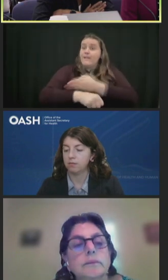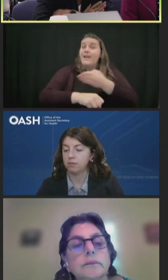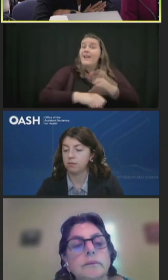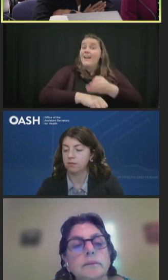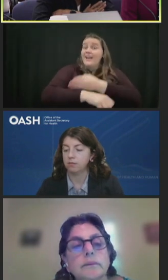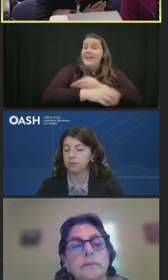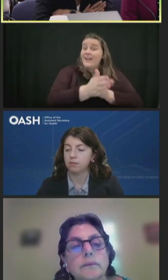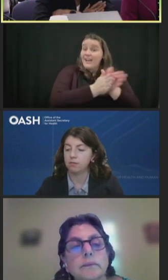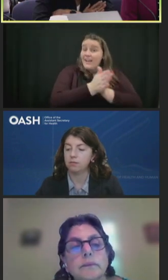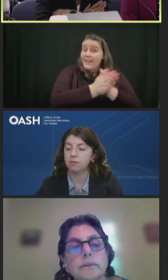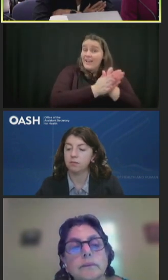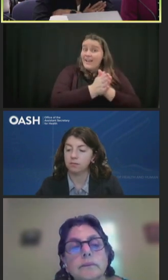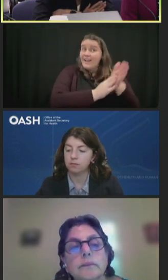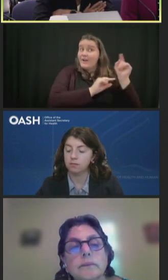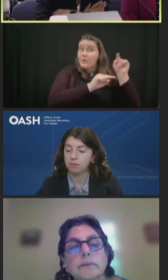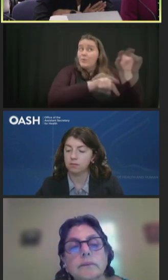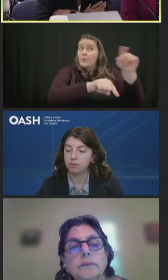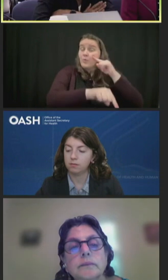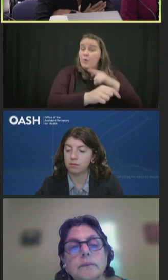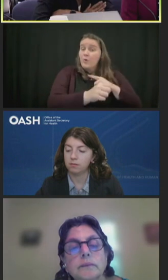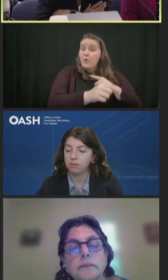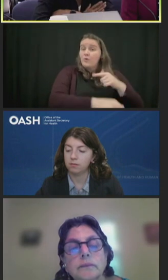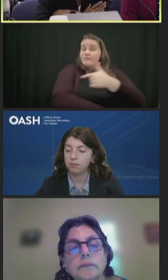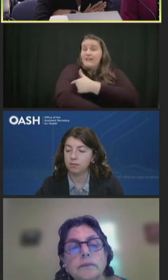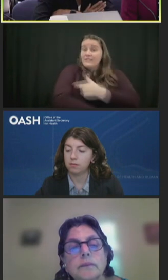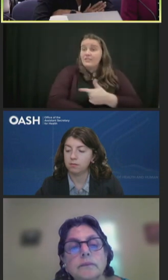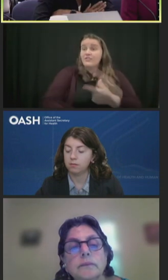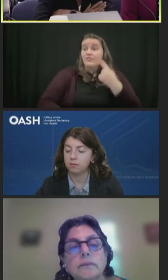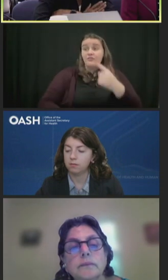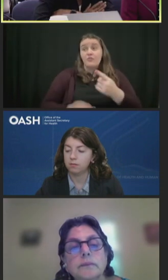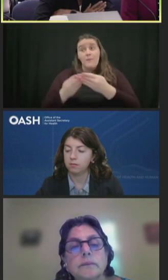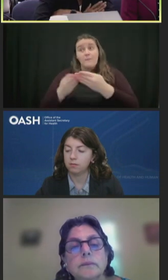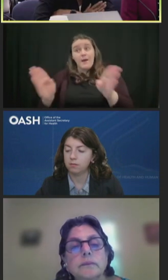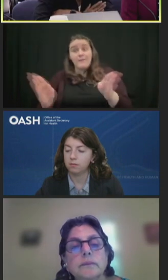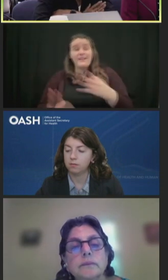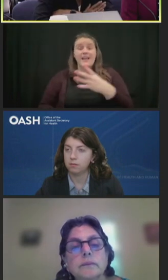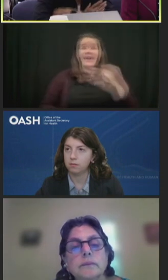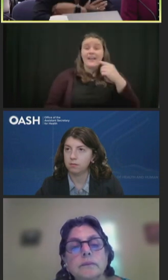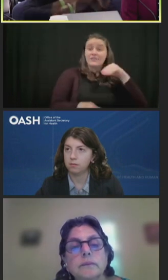both on the provider side and the public side, I'm just interested in